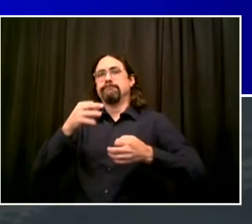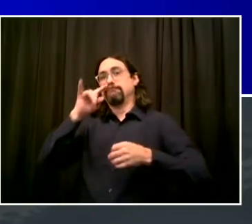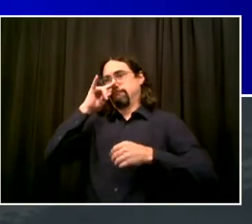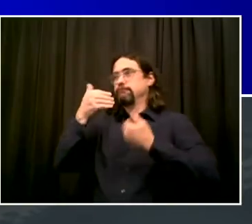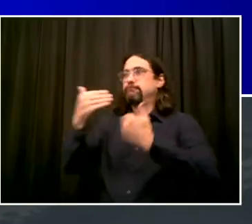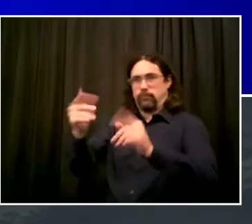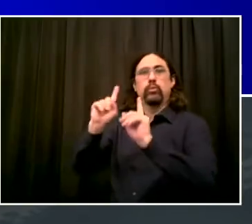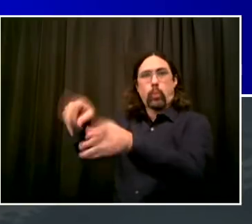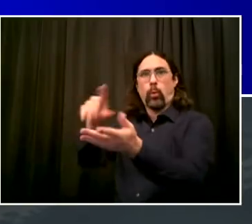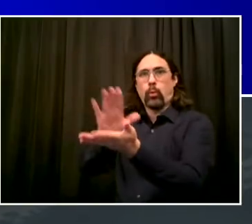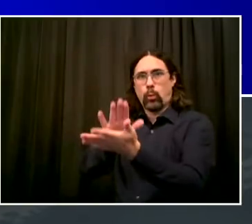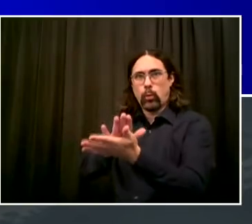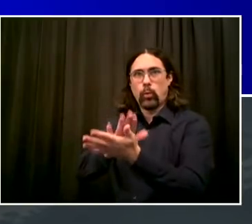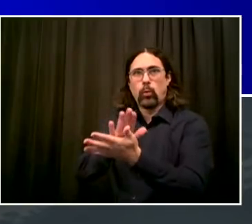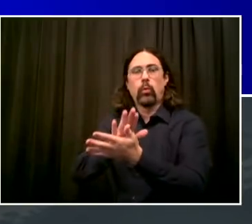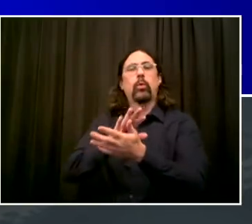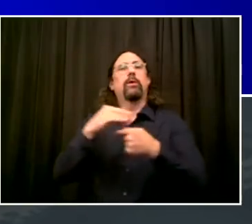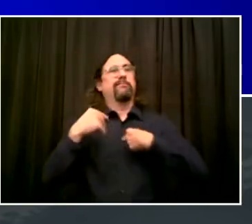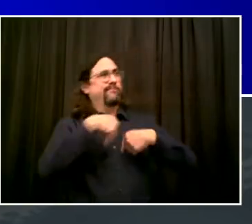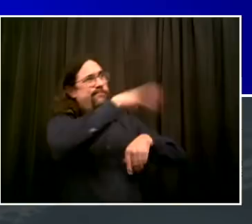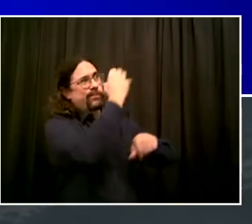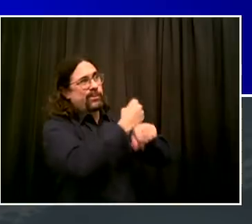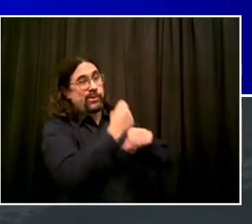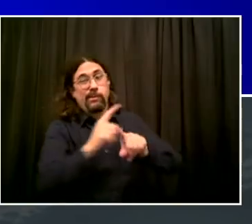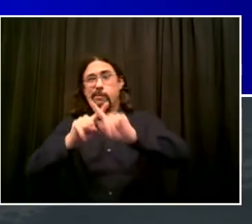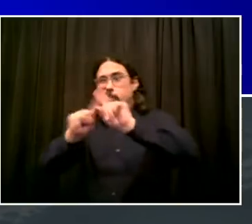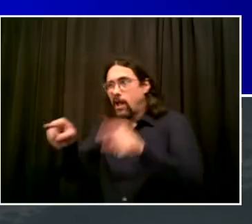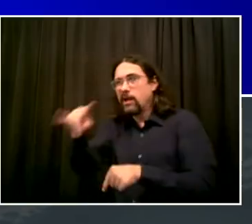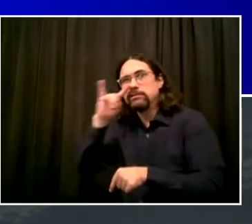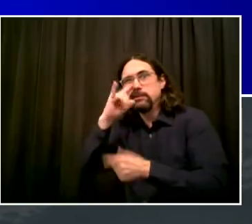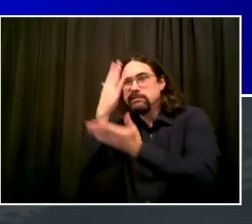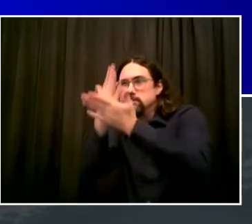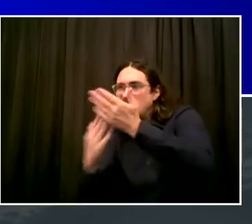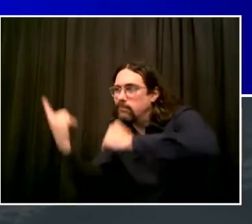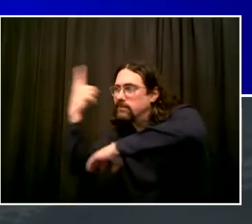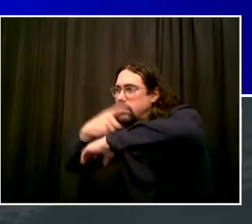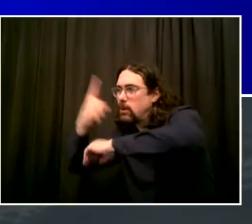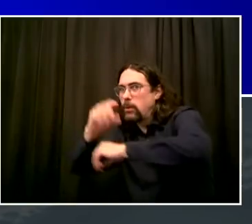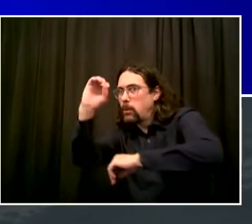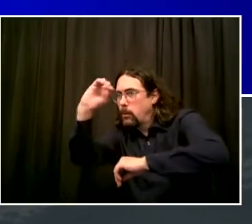IWLL HAVE ALL